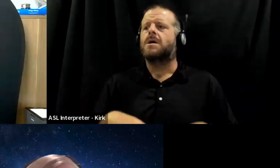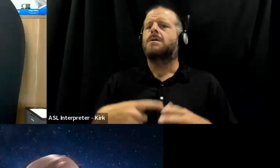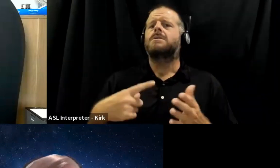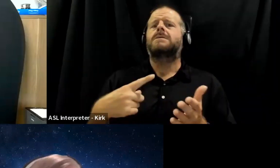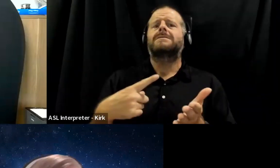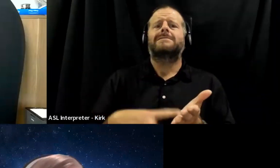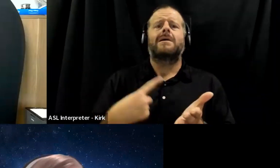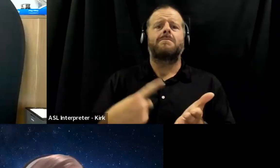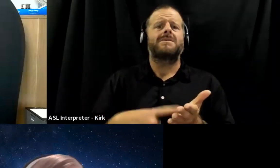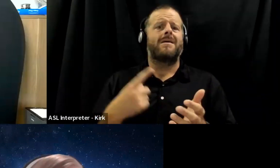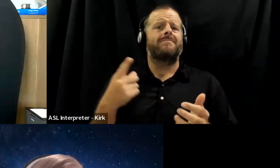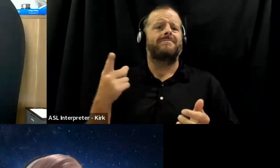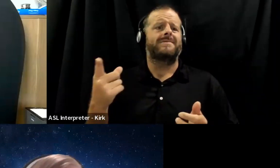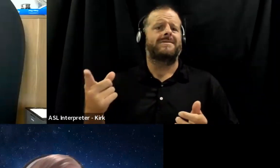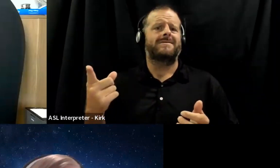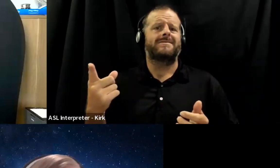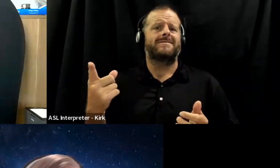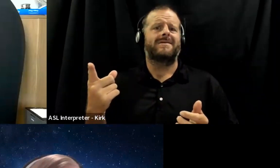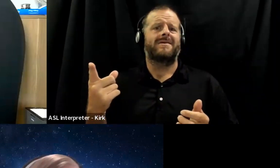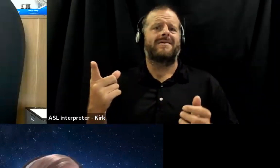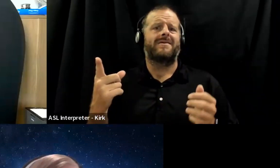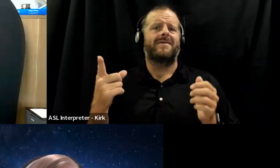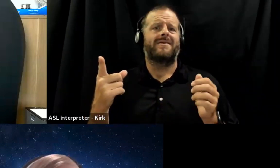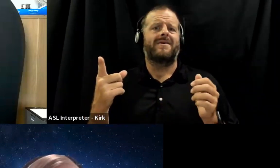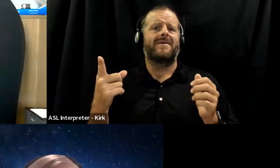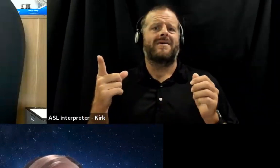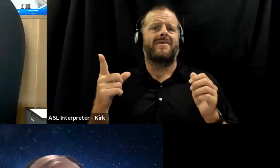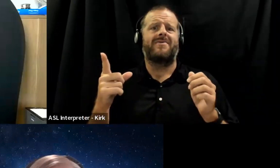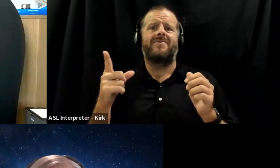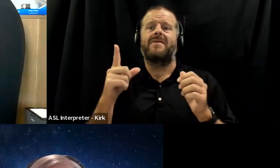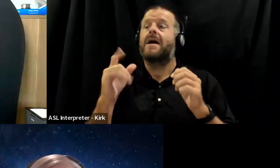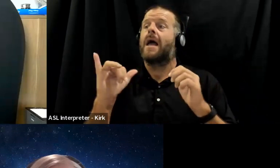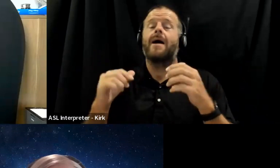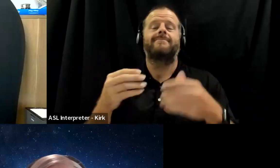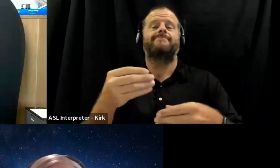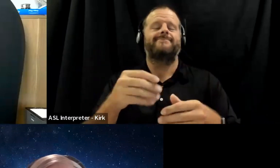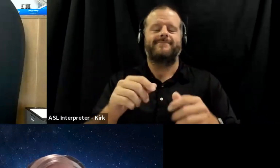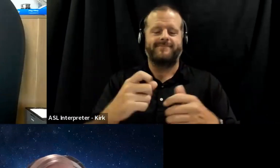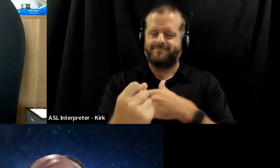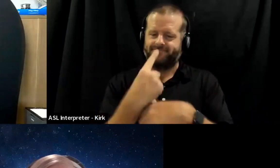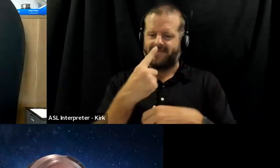Like not receiving a document in an accessible format. Sometimes it's big things like being told that you